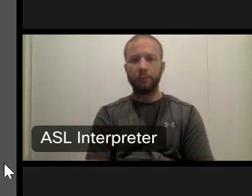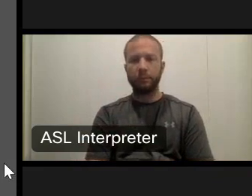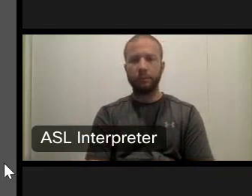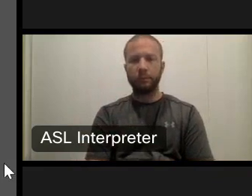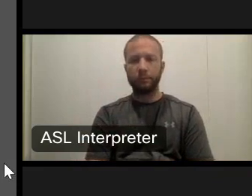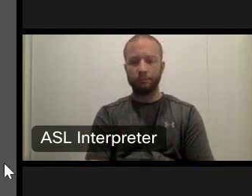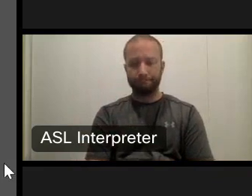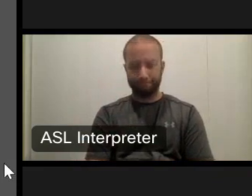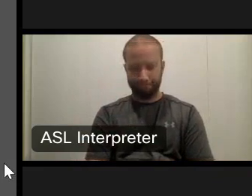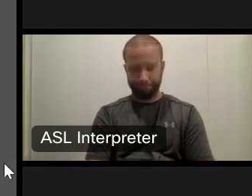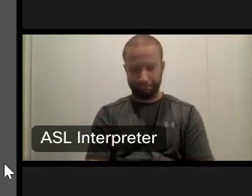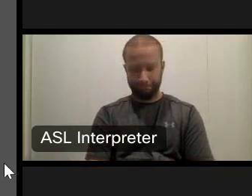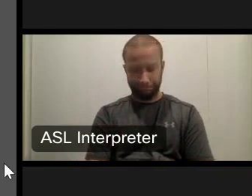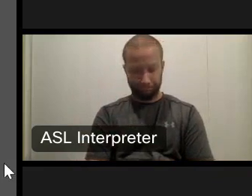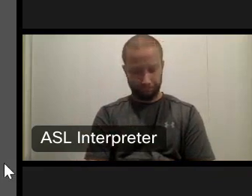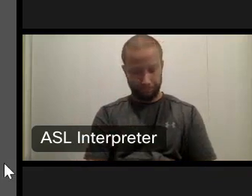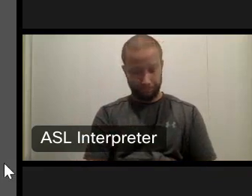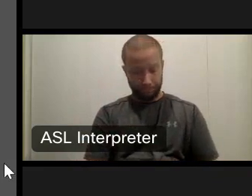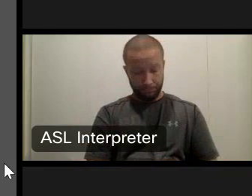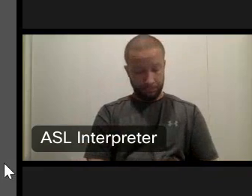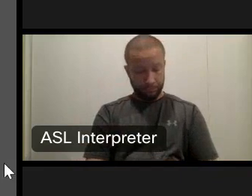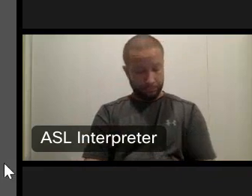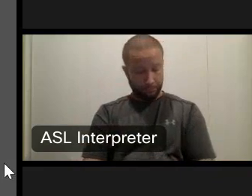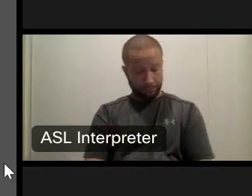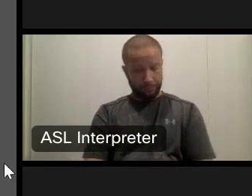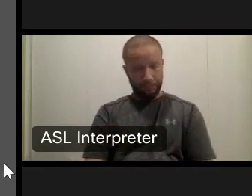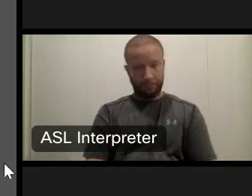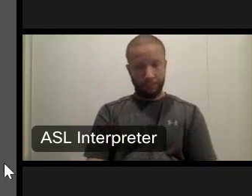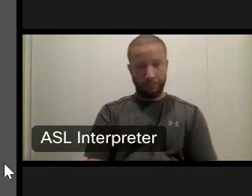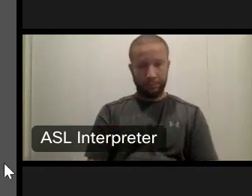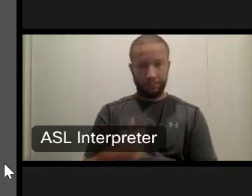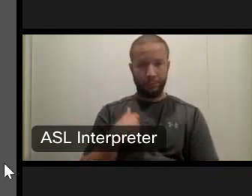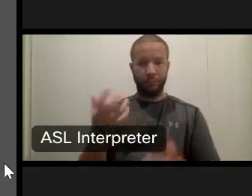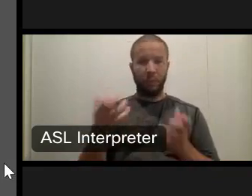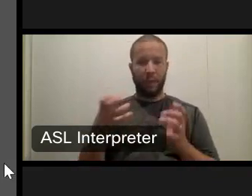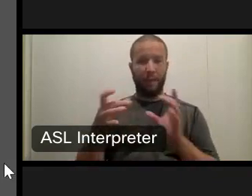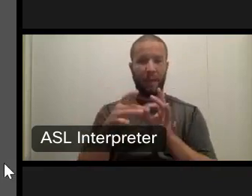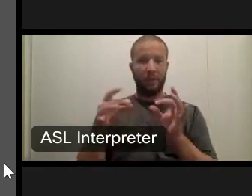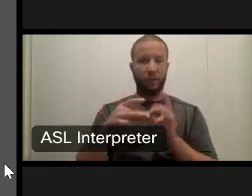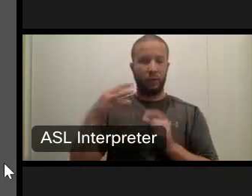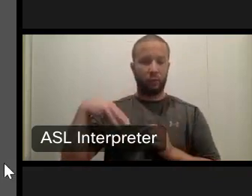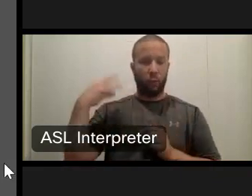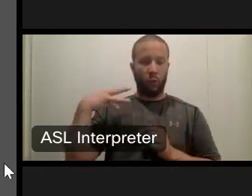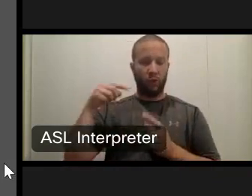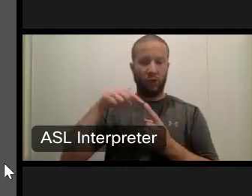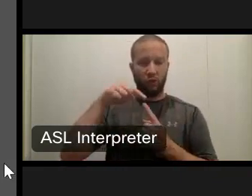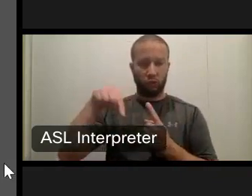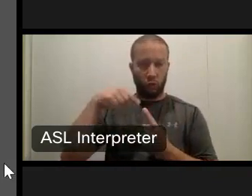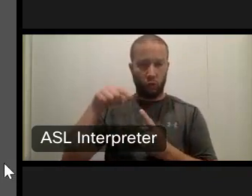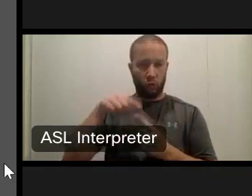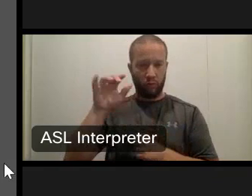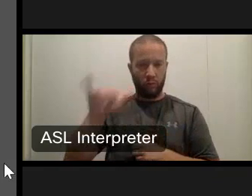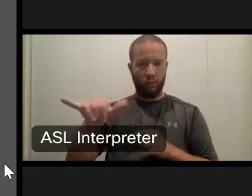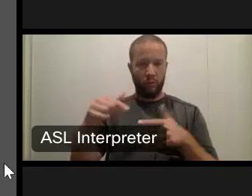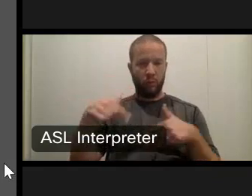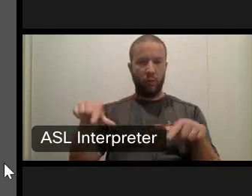um so yeah something that I just wanted to bring up again about Washington Circle um is the